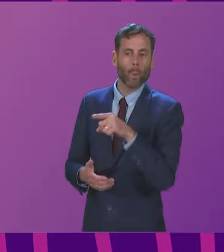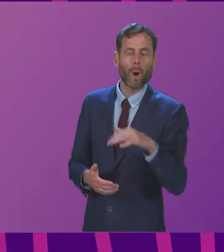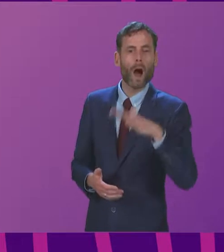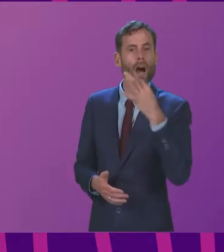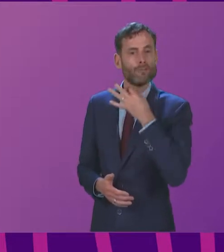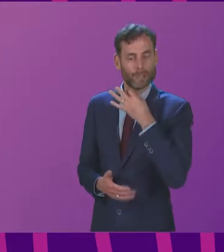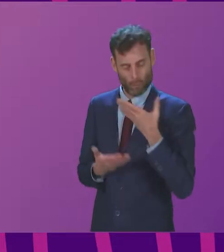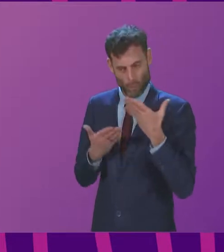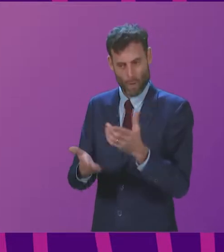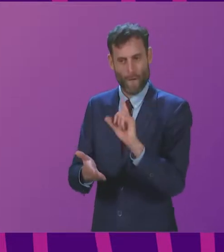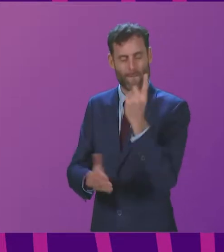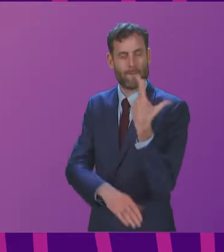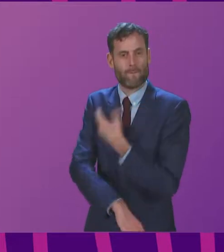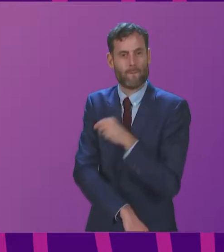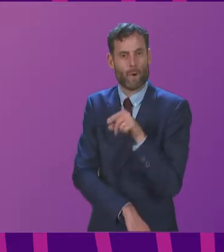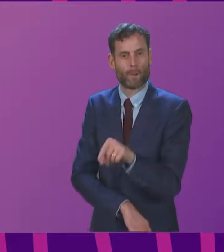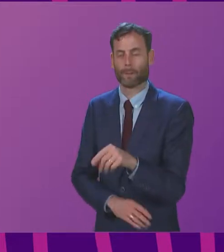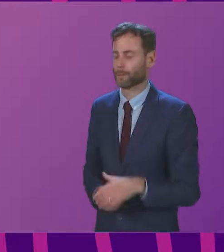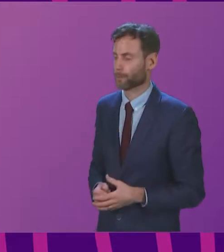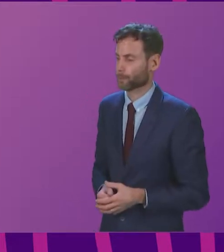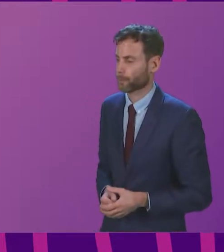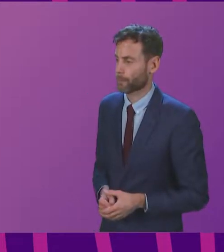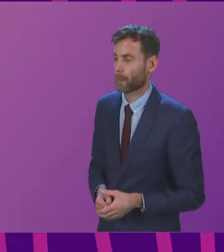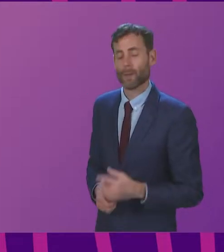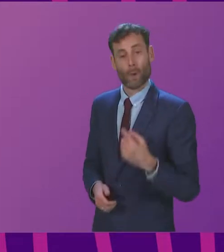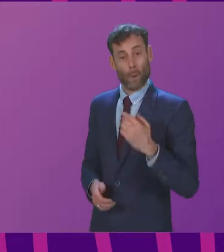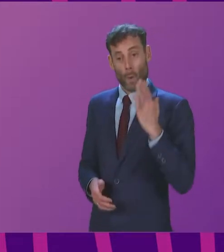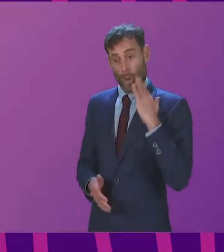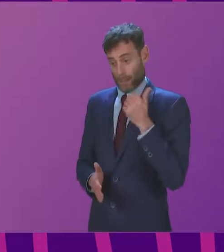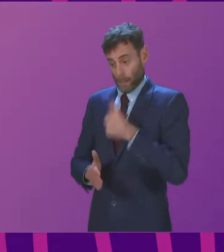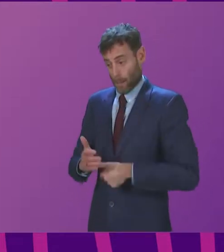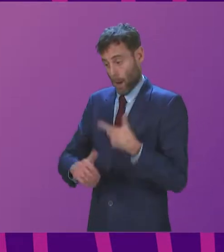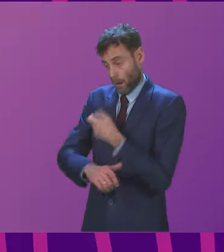There is always a tension—it has been the case since day 1 of the vaccination programme—between